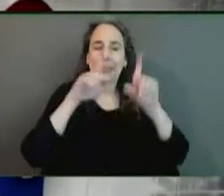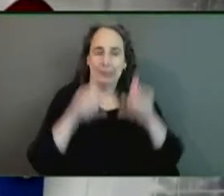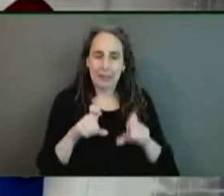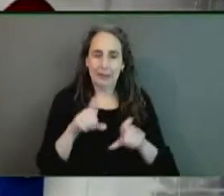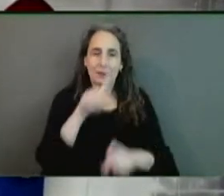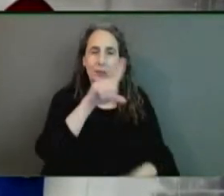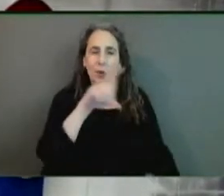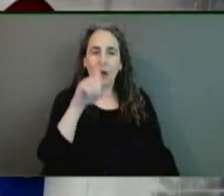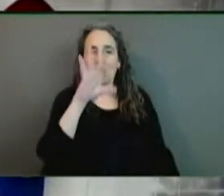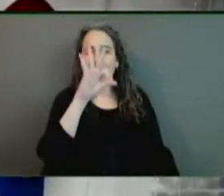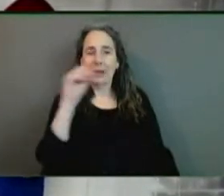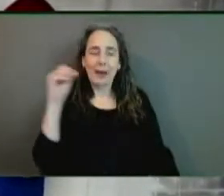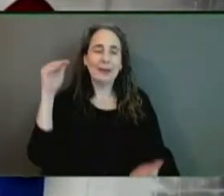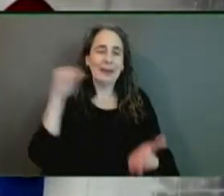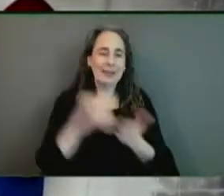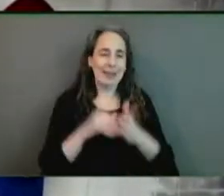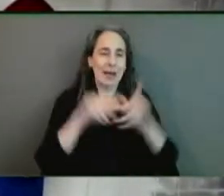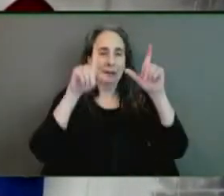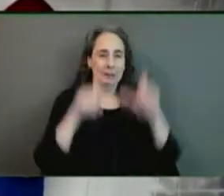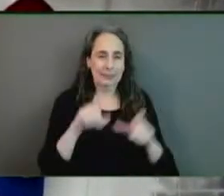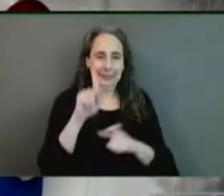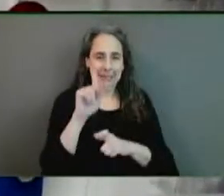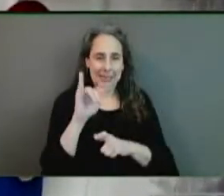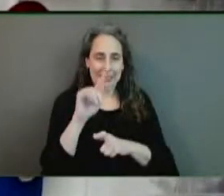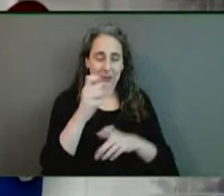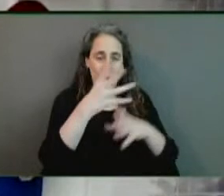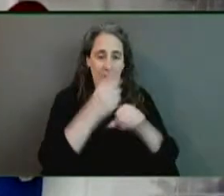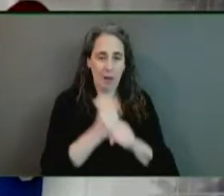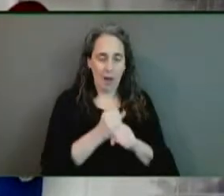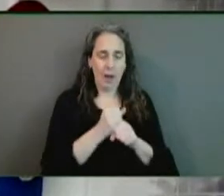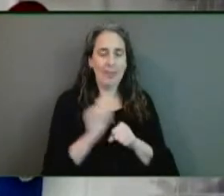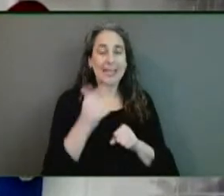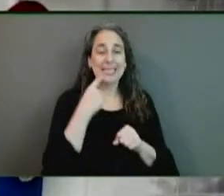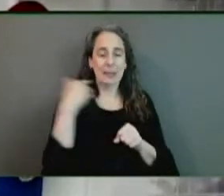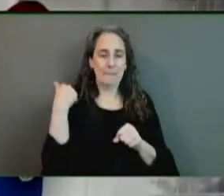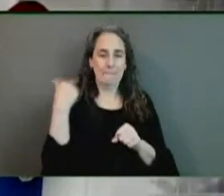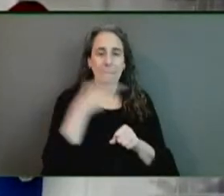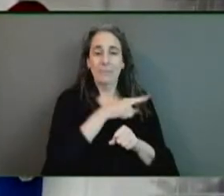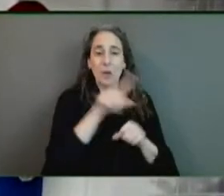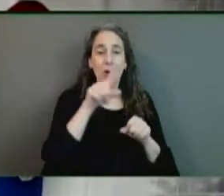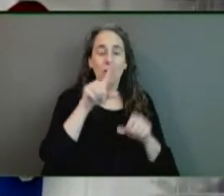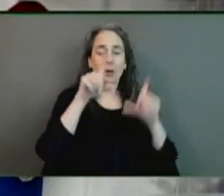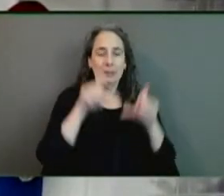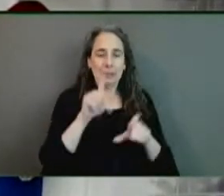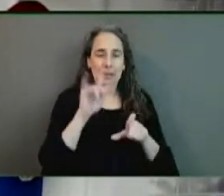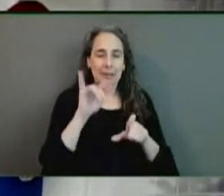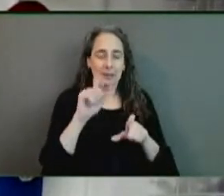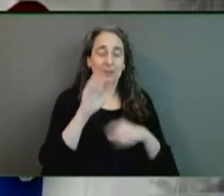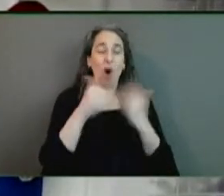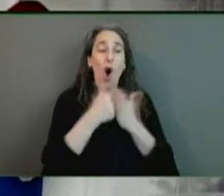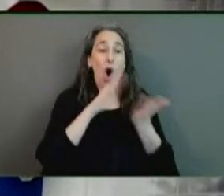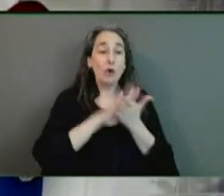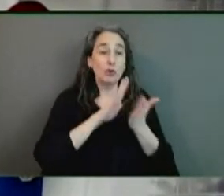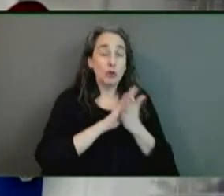part of enhancing testing is the 190,000 test kits that we got